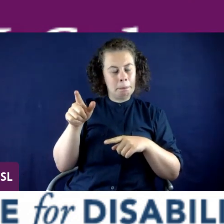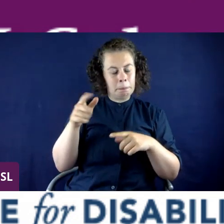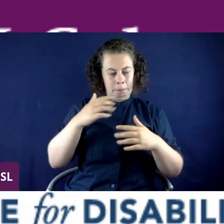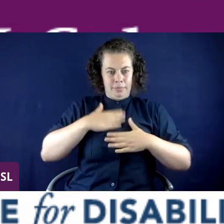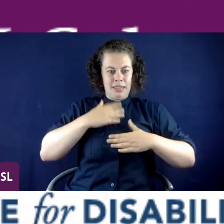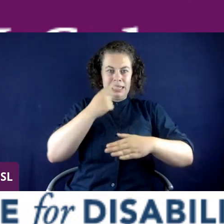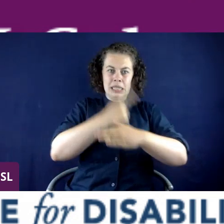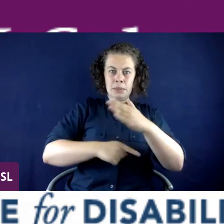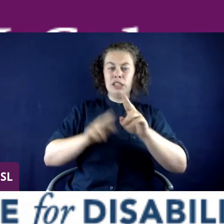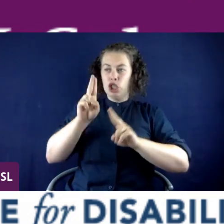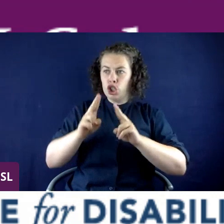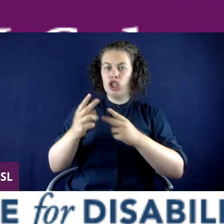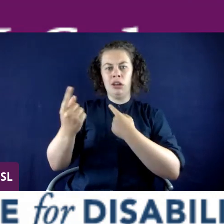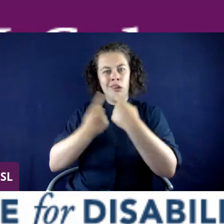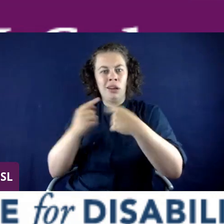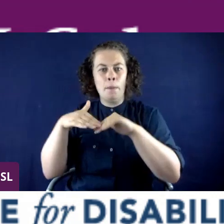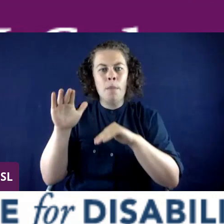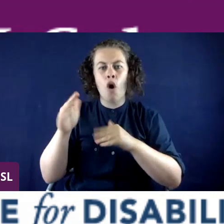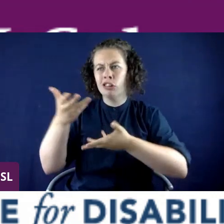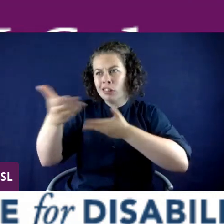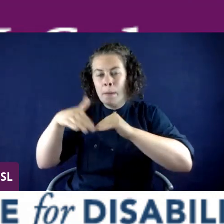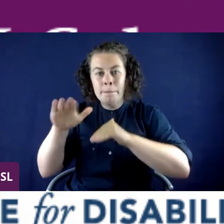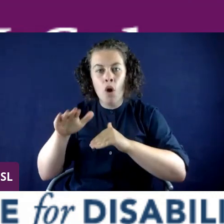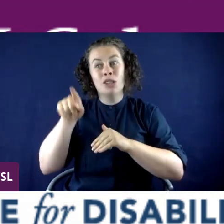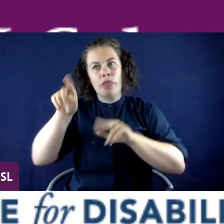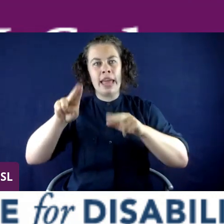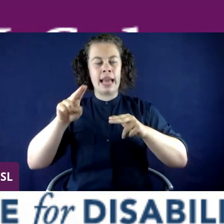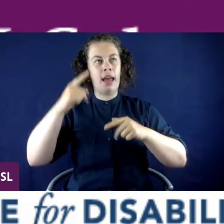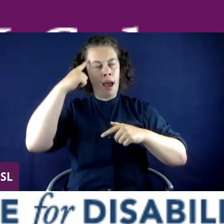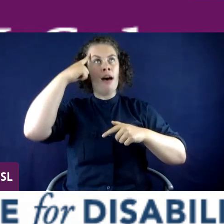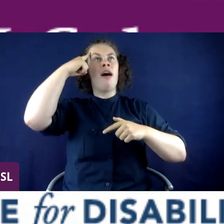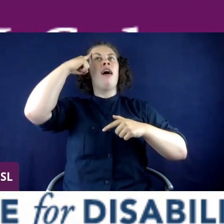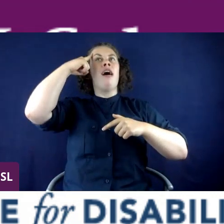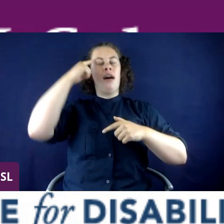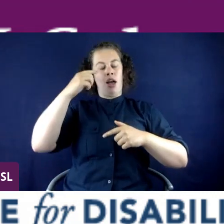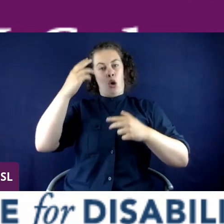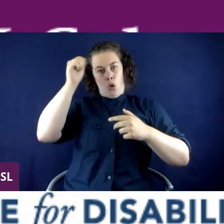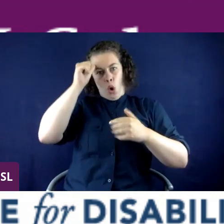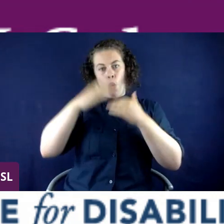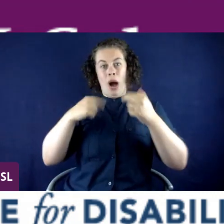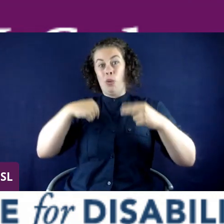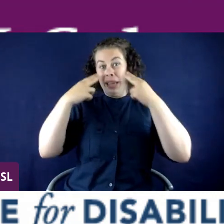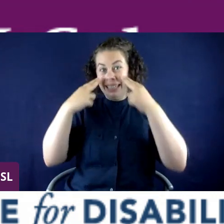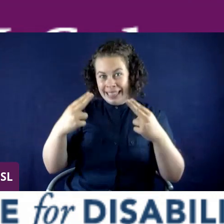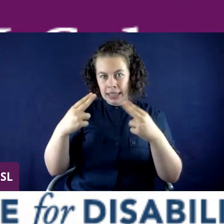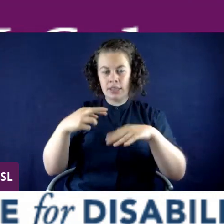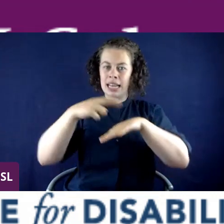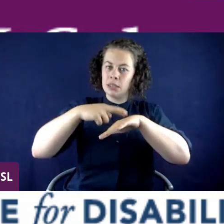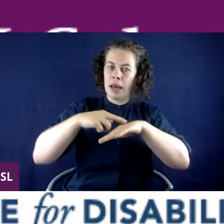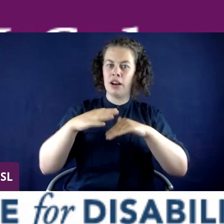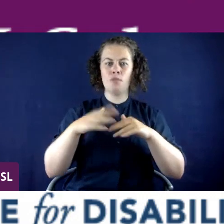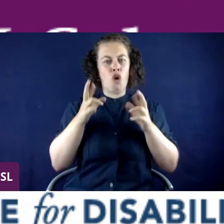From that, something much more powerful with agency and dignity can be created. Often, when we think about access policies,